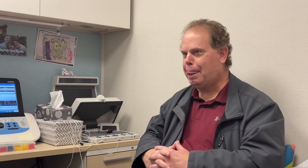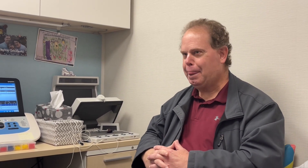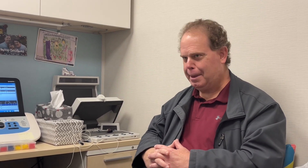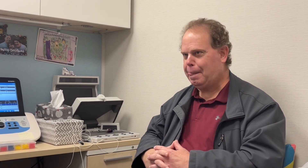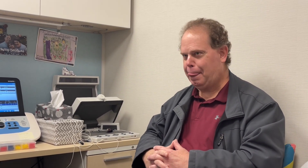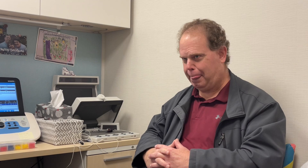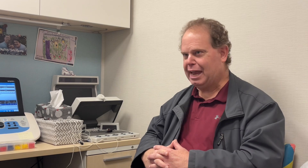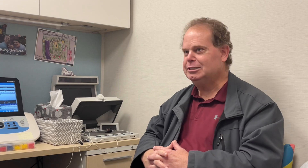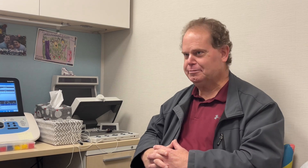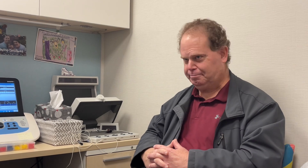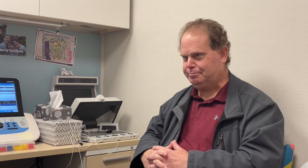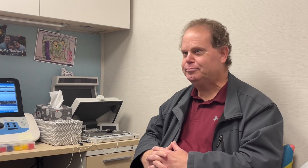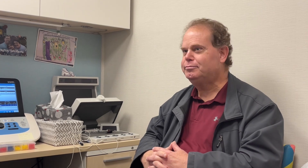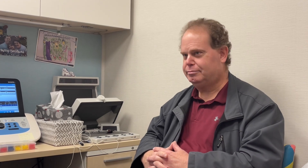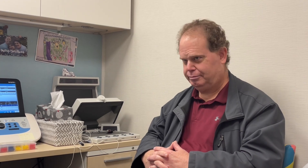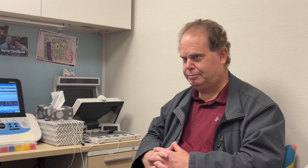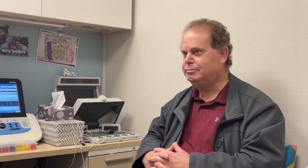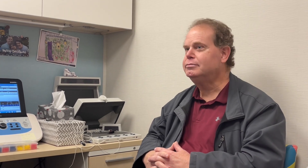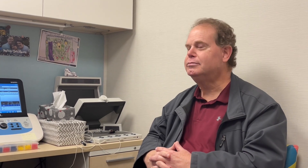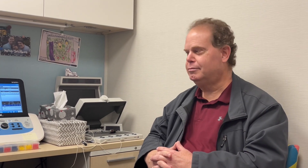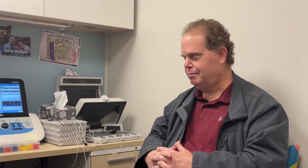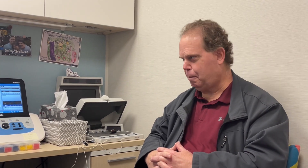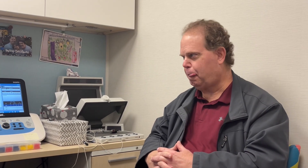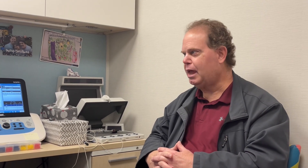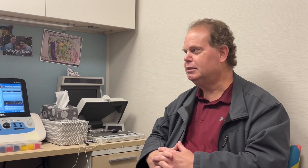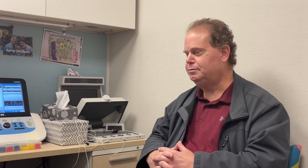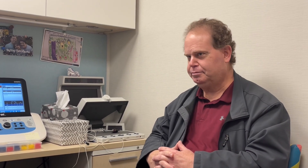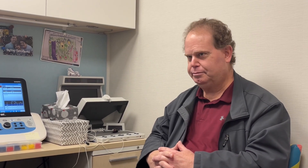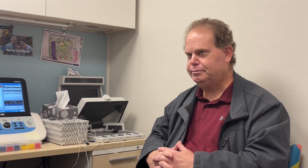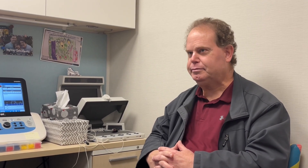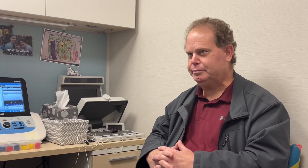bit loud I like that good we're going to sit here for 1 minute and then I'm